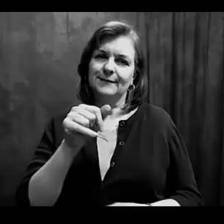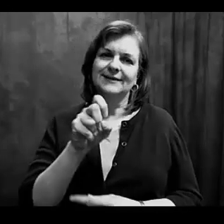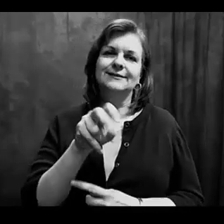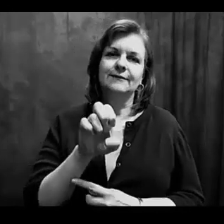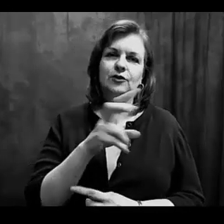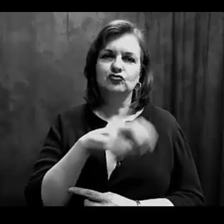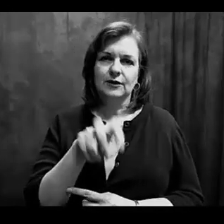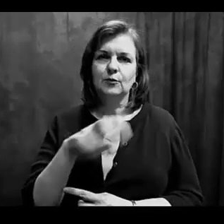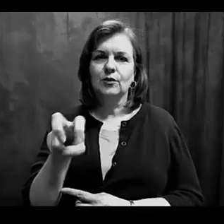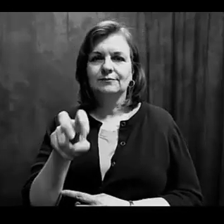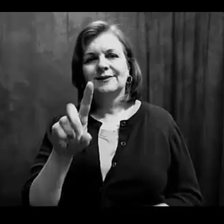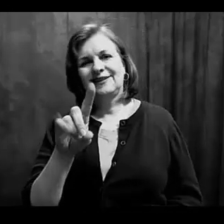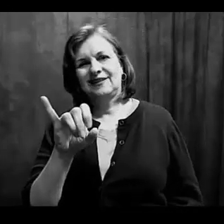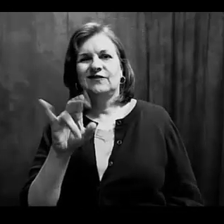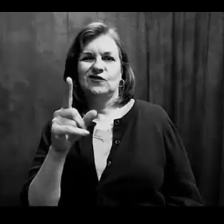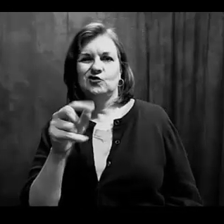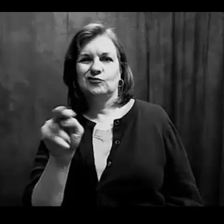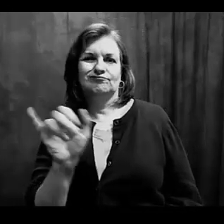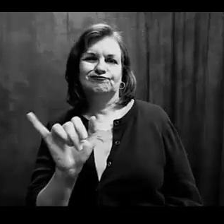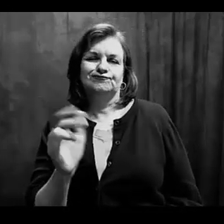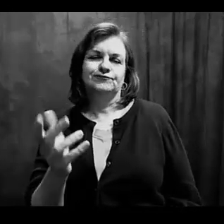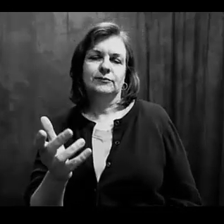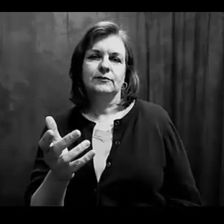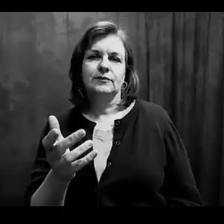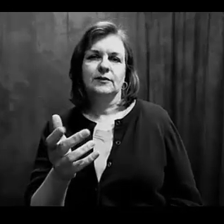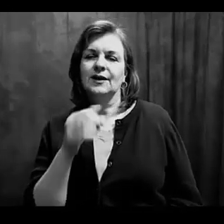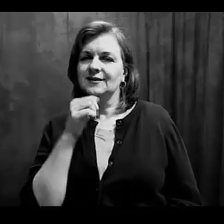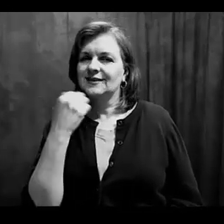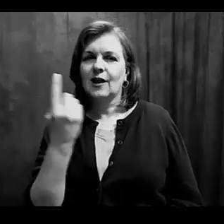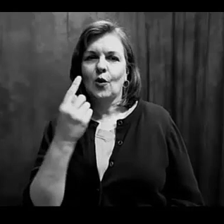passive transport = diffusion